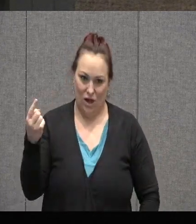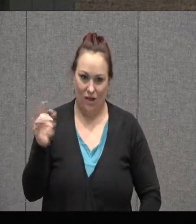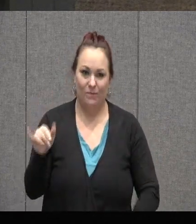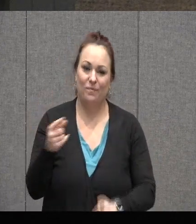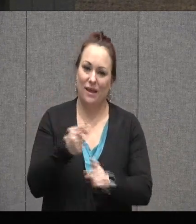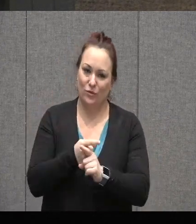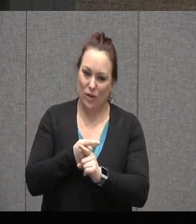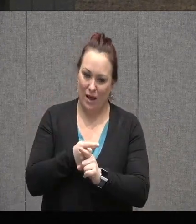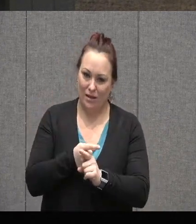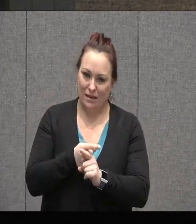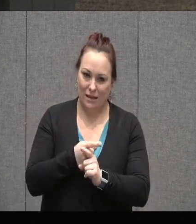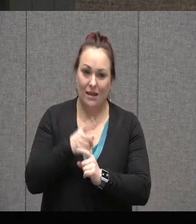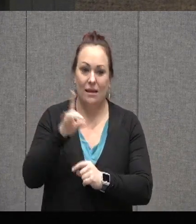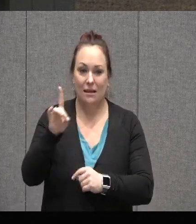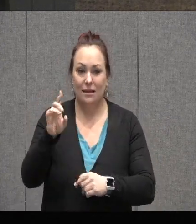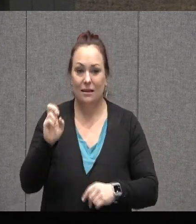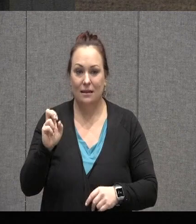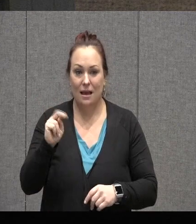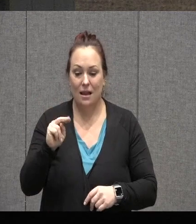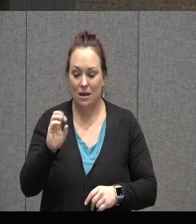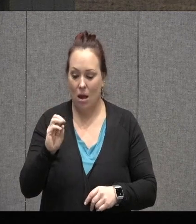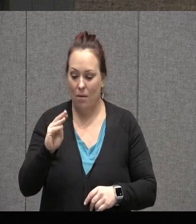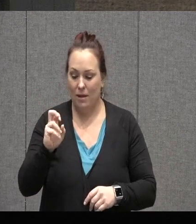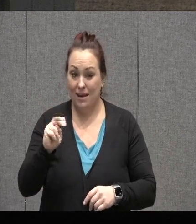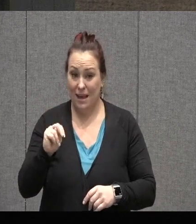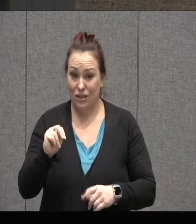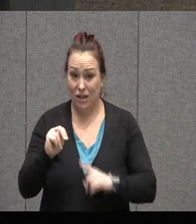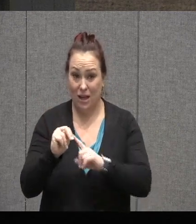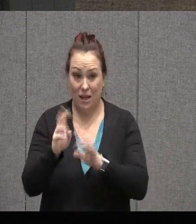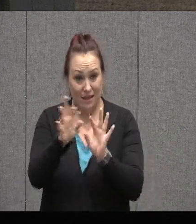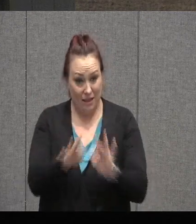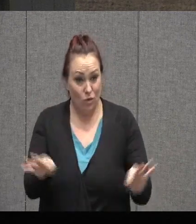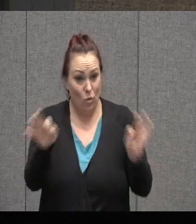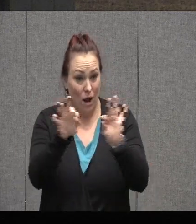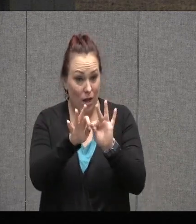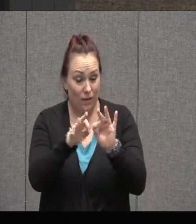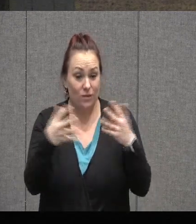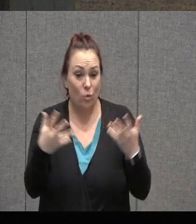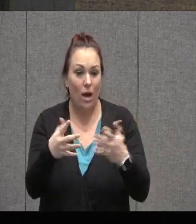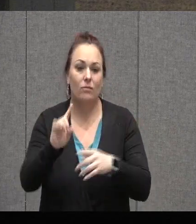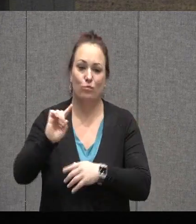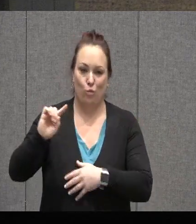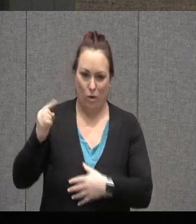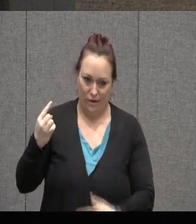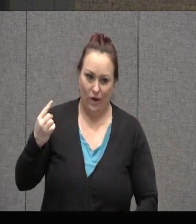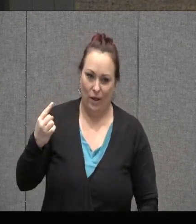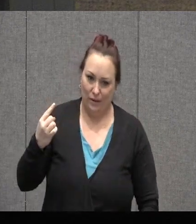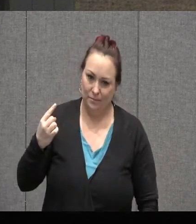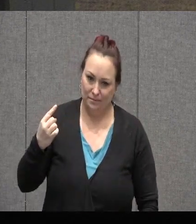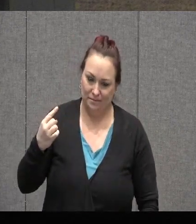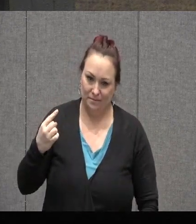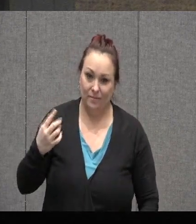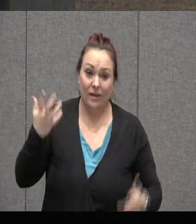That's the denomination of this bill. All right! Well, now that we've looked at that,